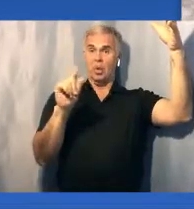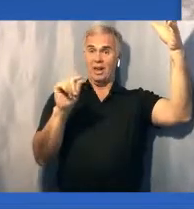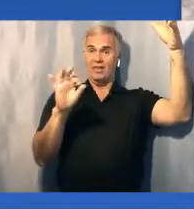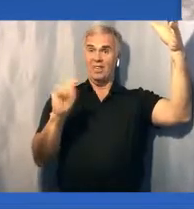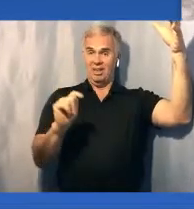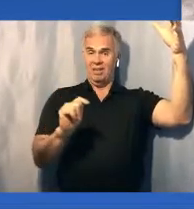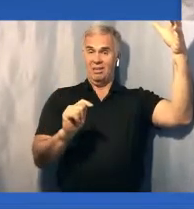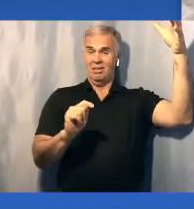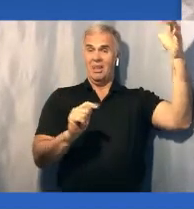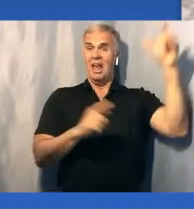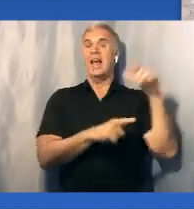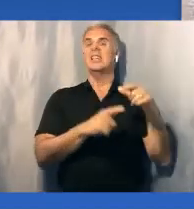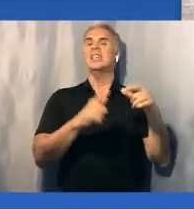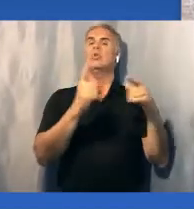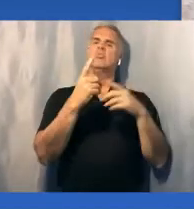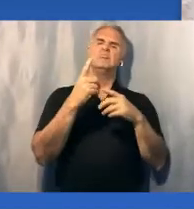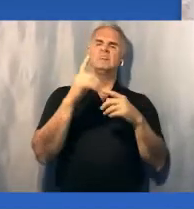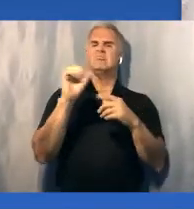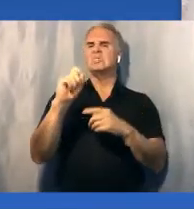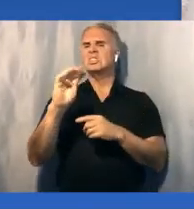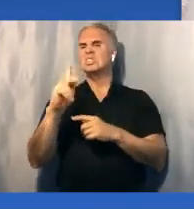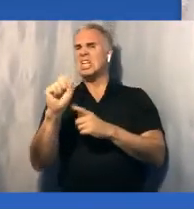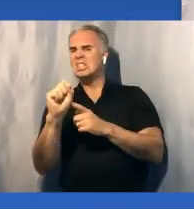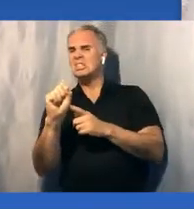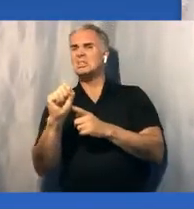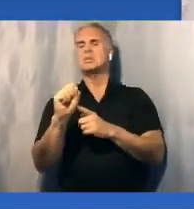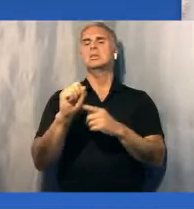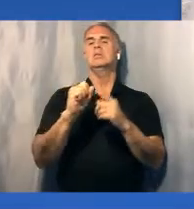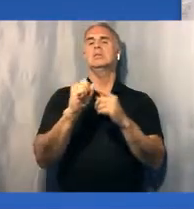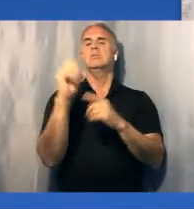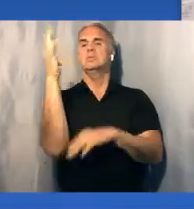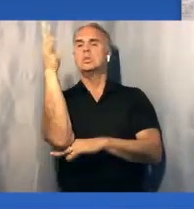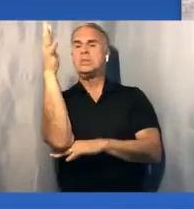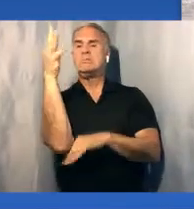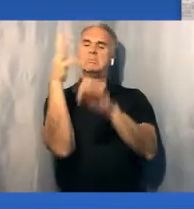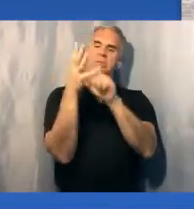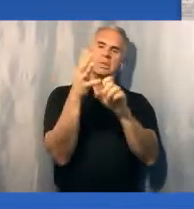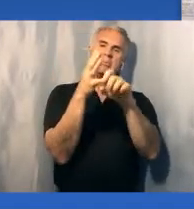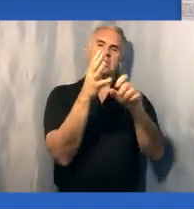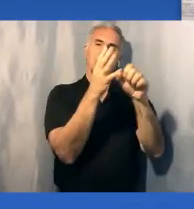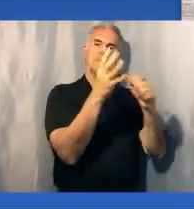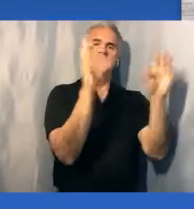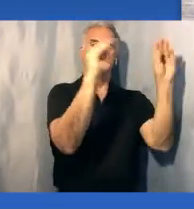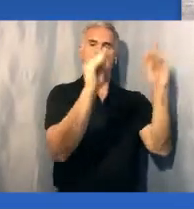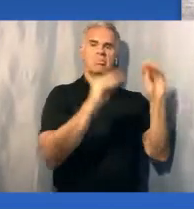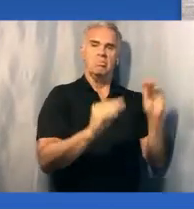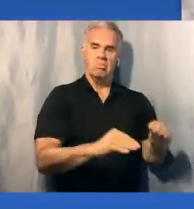and nearly 20 feet deep. The bald eagle built its nest with sticks and branches